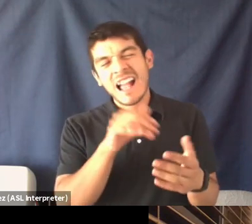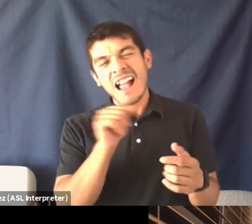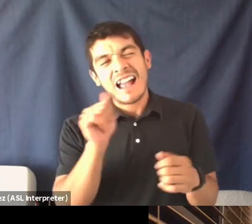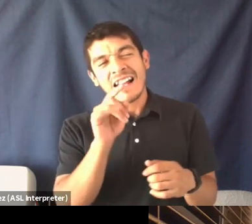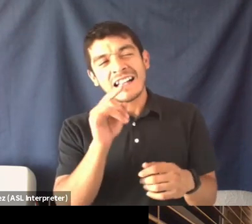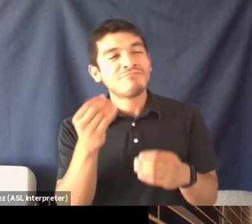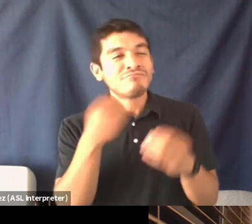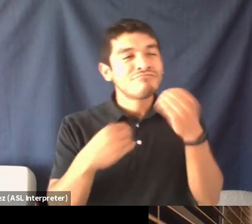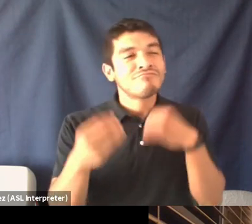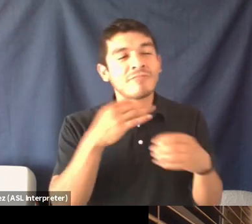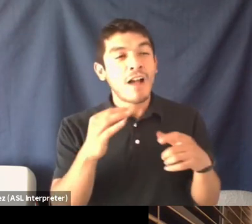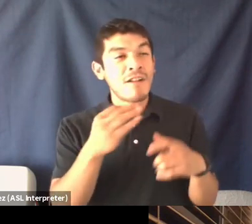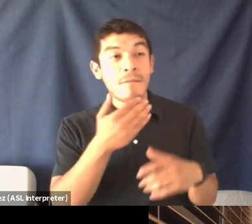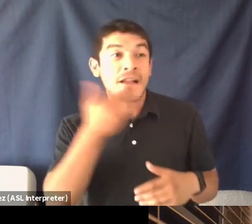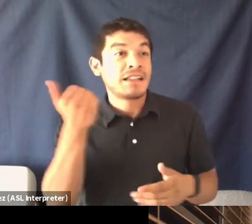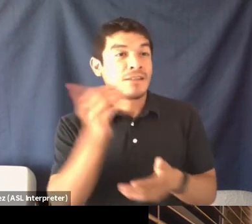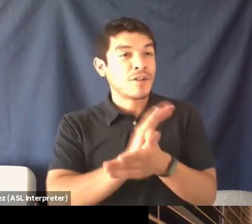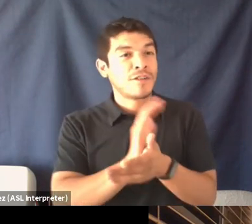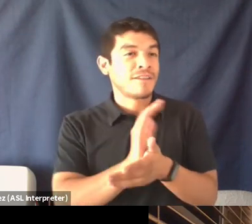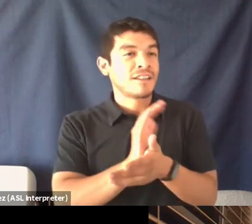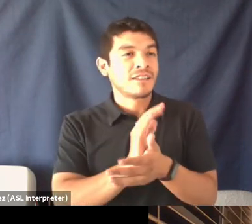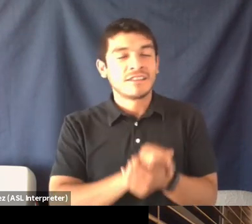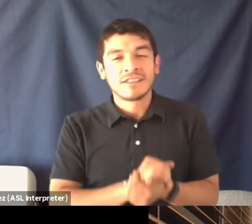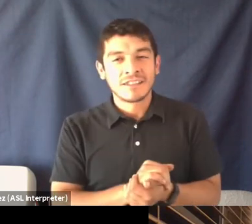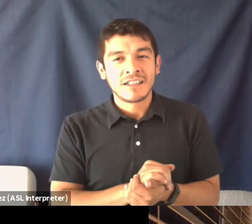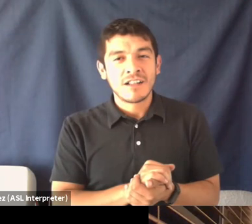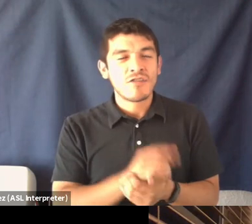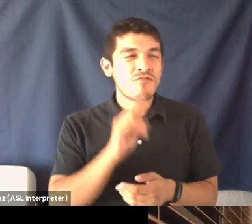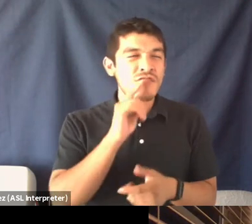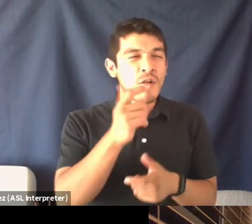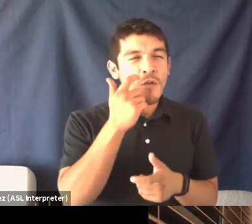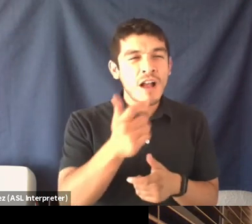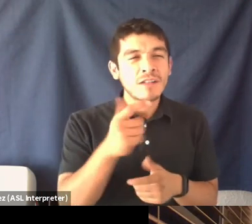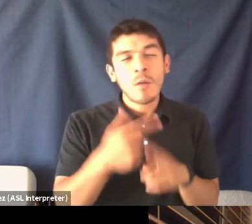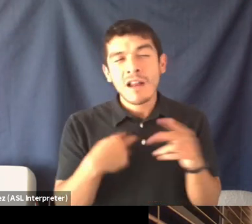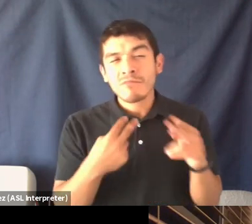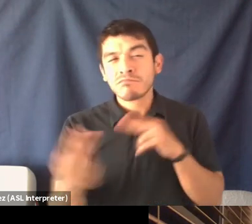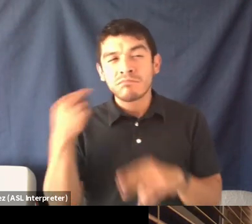of the great films. And I think when I look back to the movies that first made me wanna make documentaries.